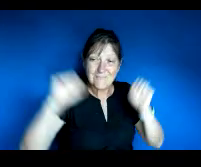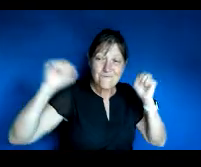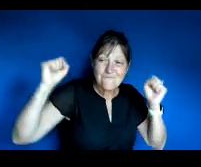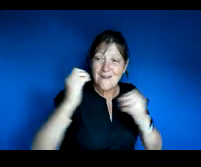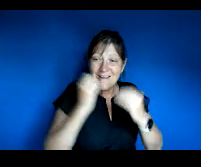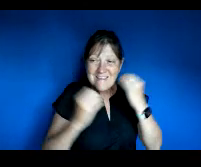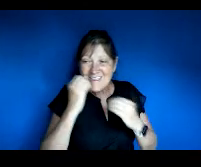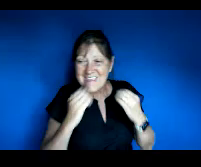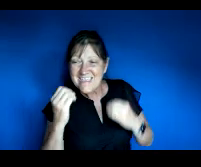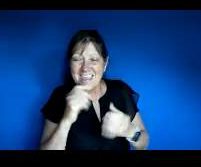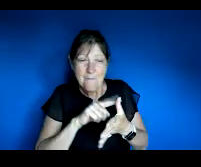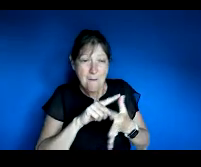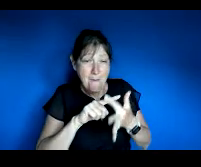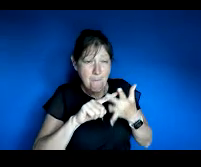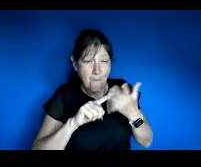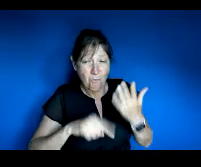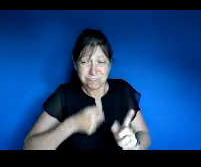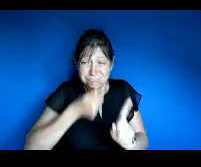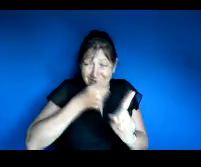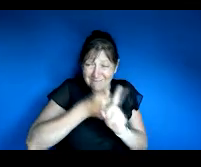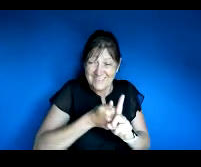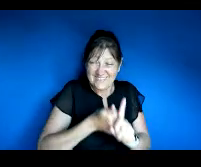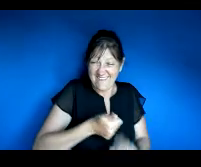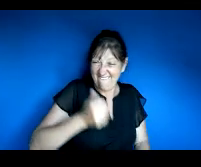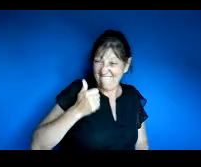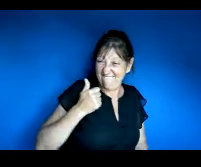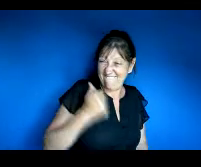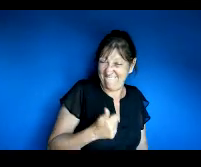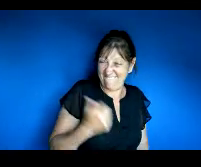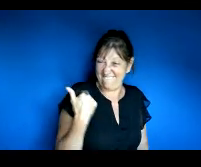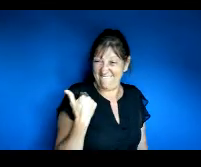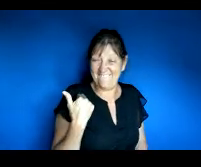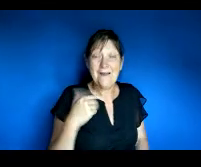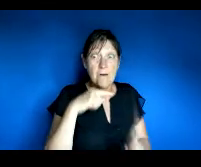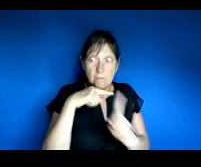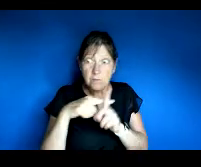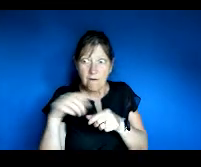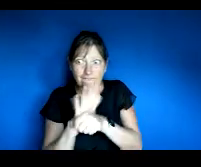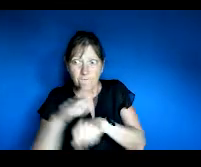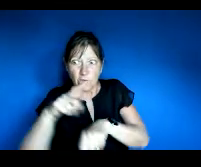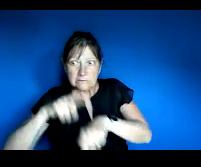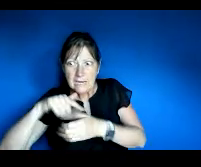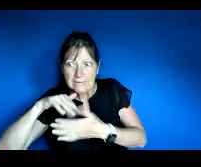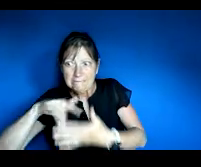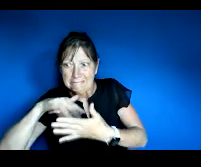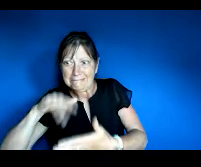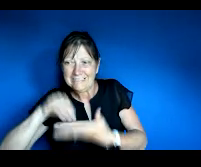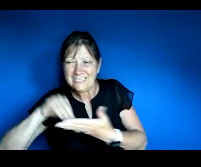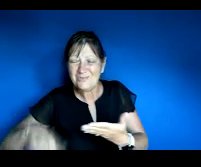all of these things you're gonna be responsible for. And you also need to be a full-time student. So managing your sleep cycle,